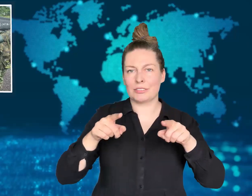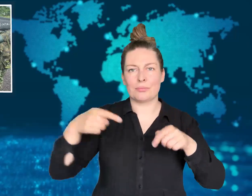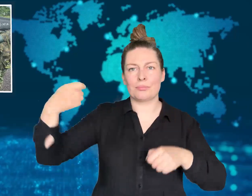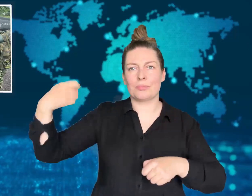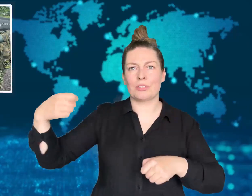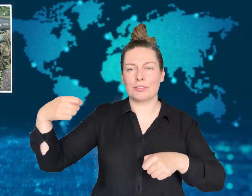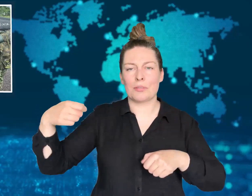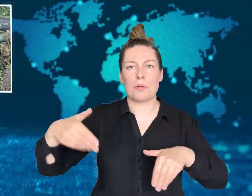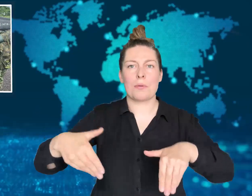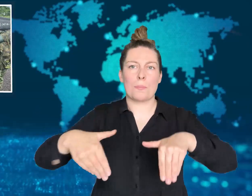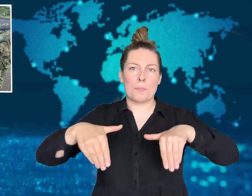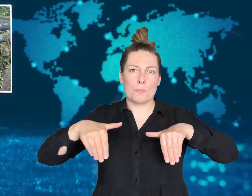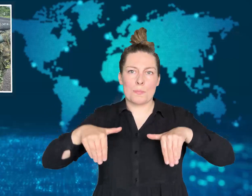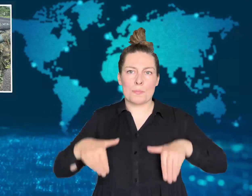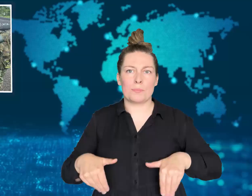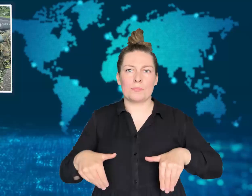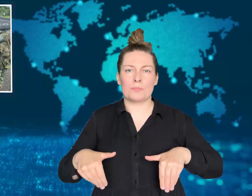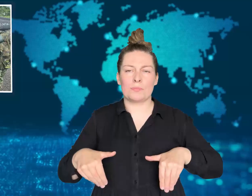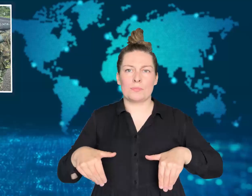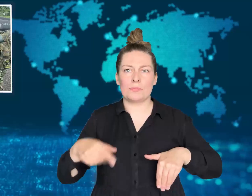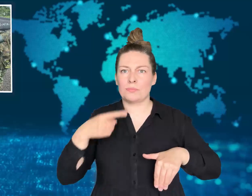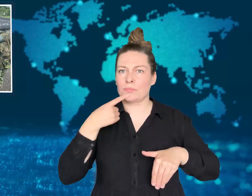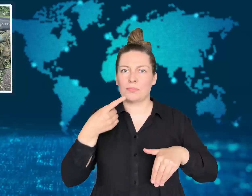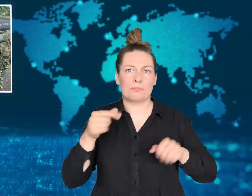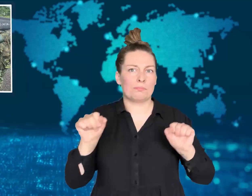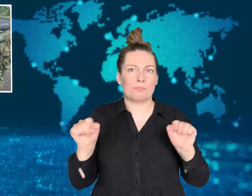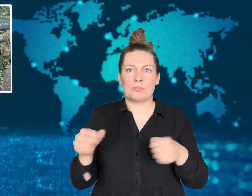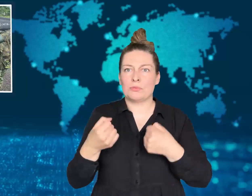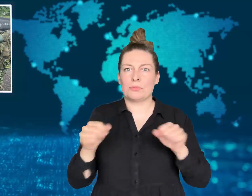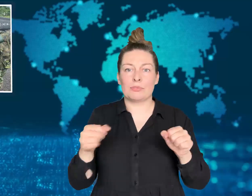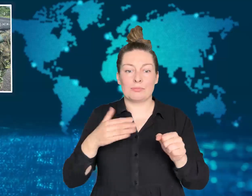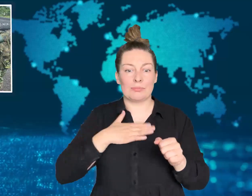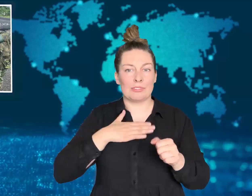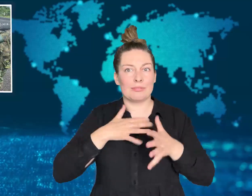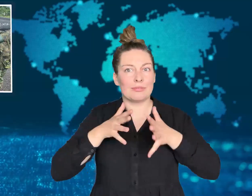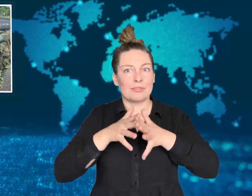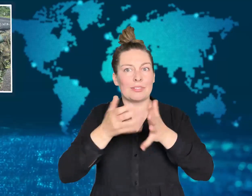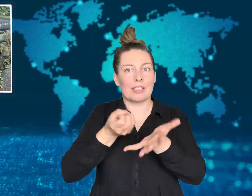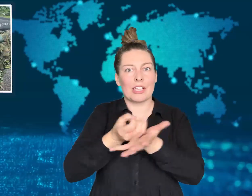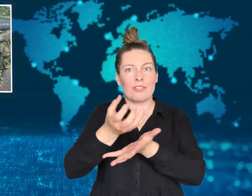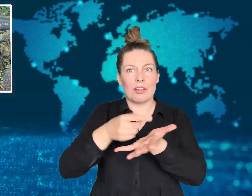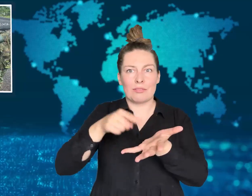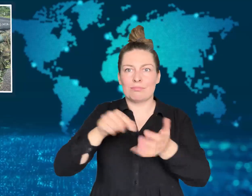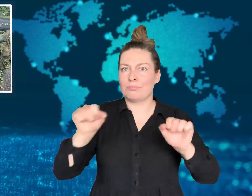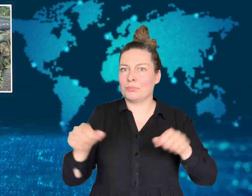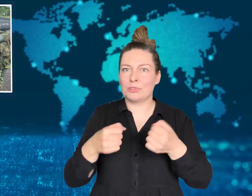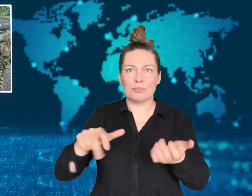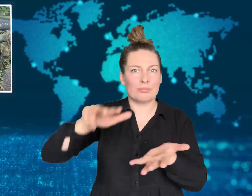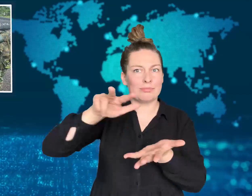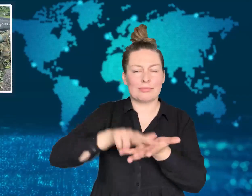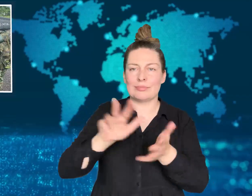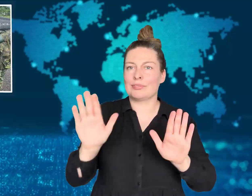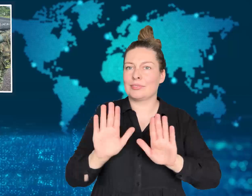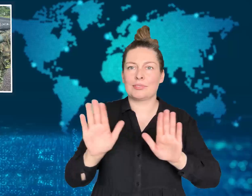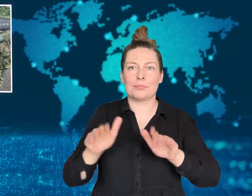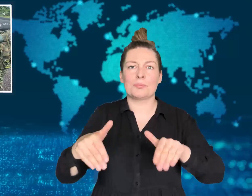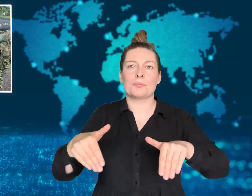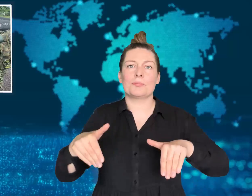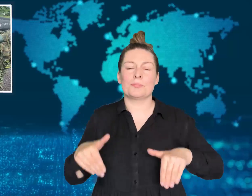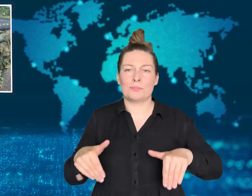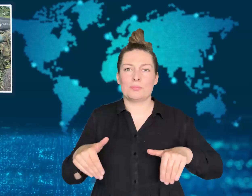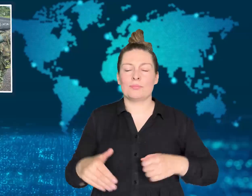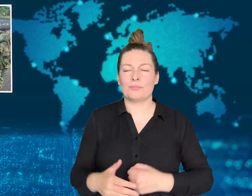the information could not be confirmed.